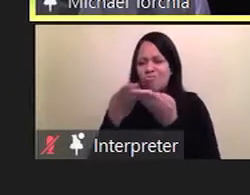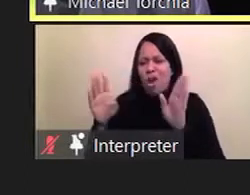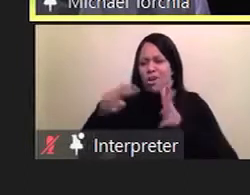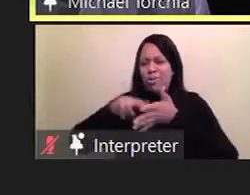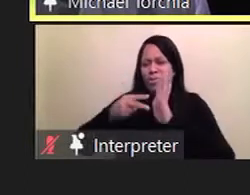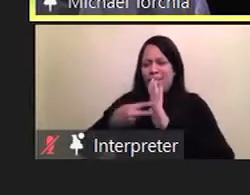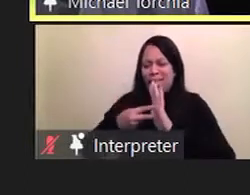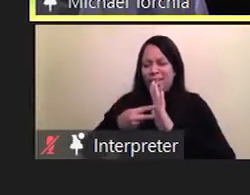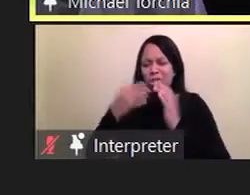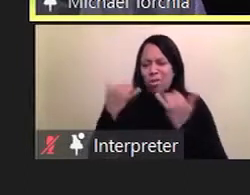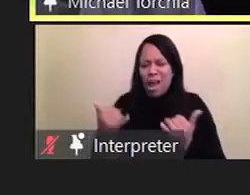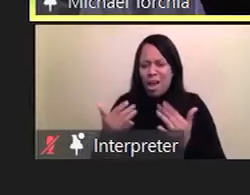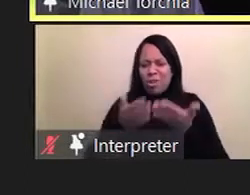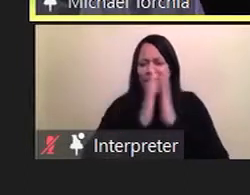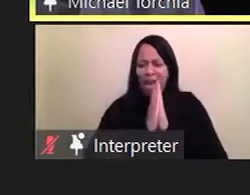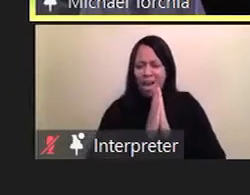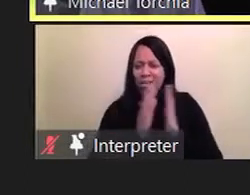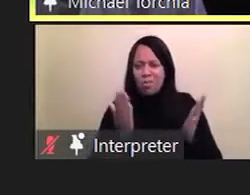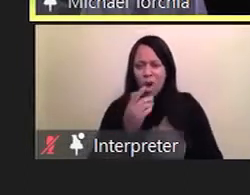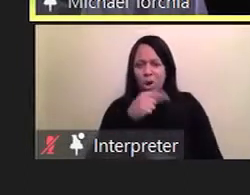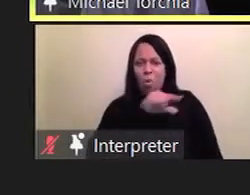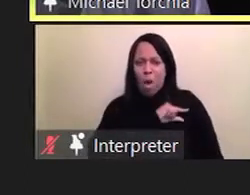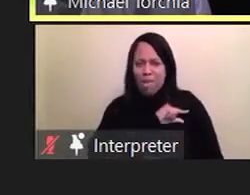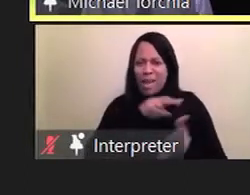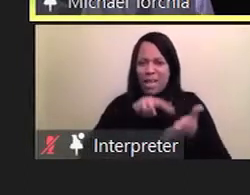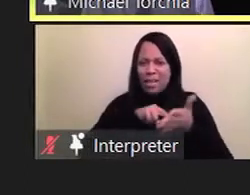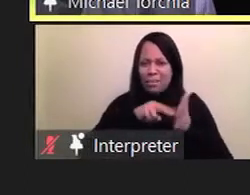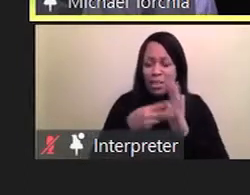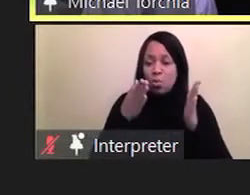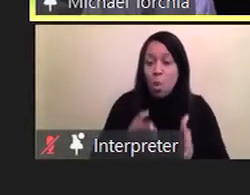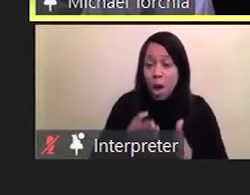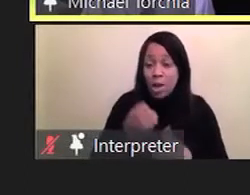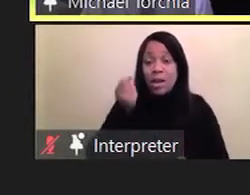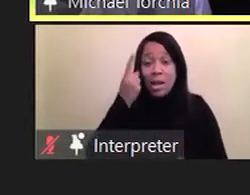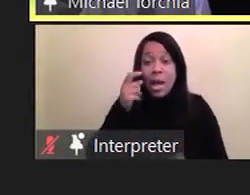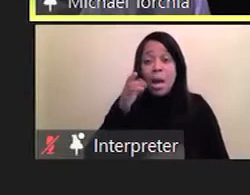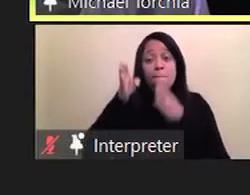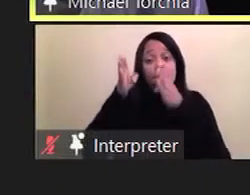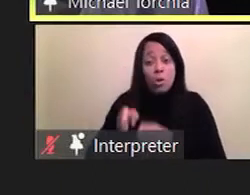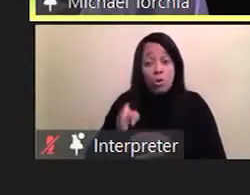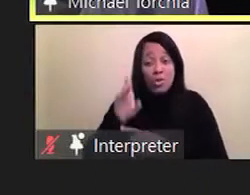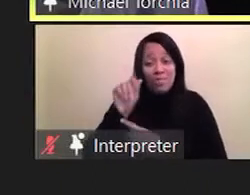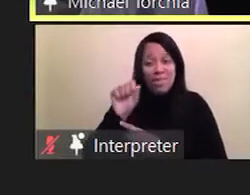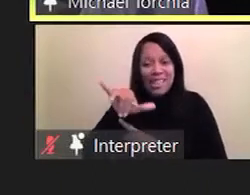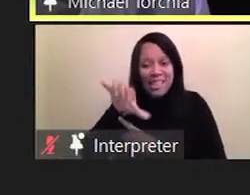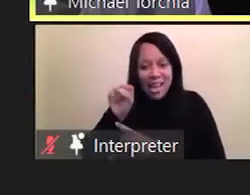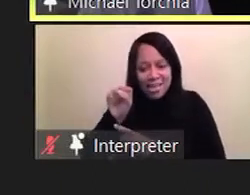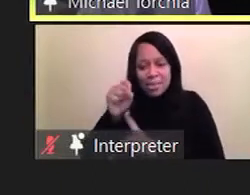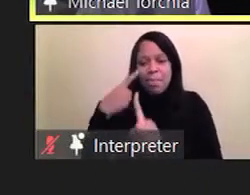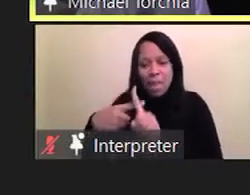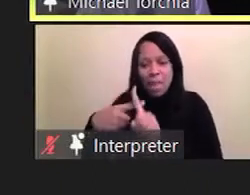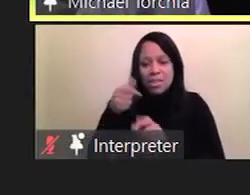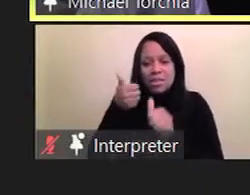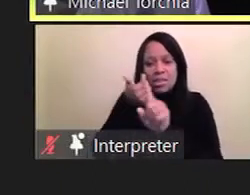Well, it's not just a person with a disability. Someone has to be qualified. So it's a person who, with an accommodation,